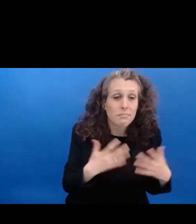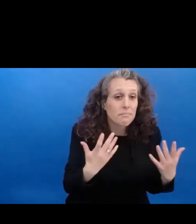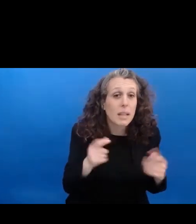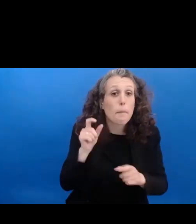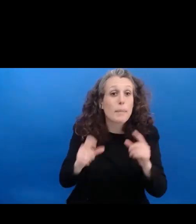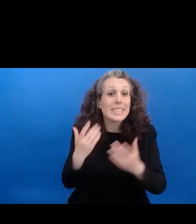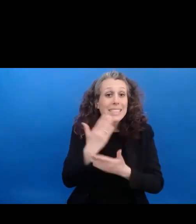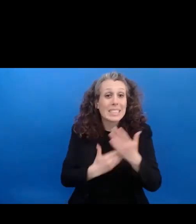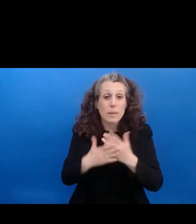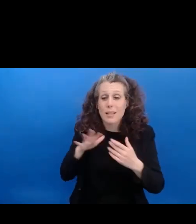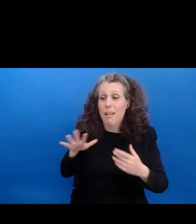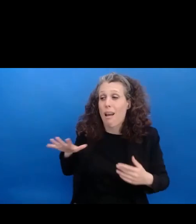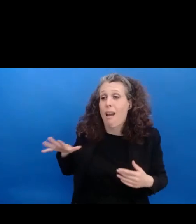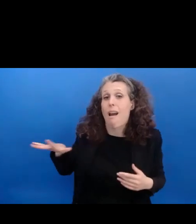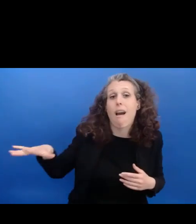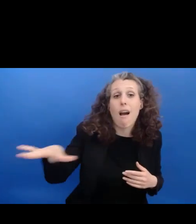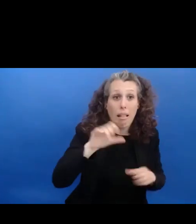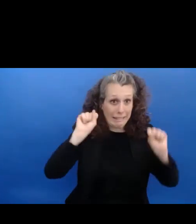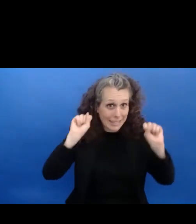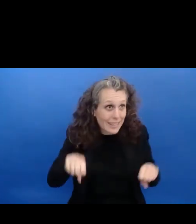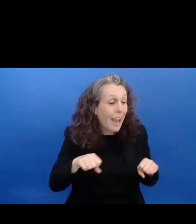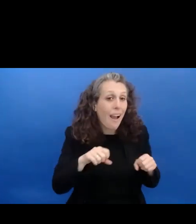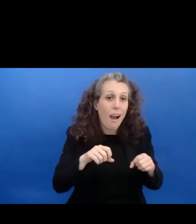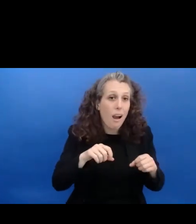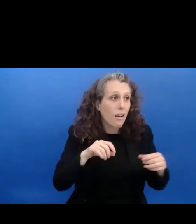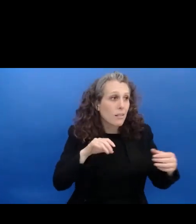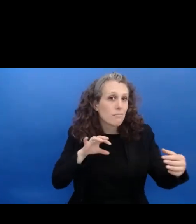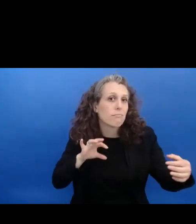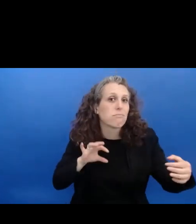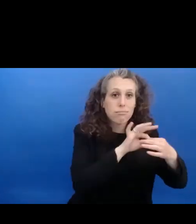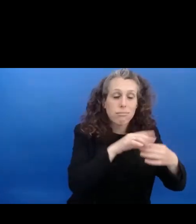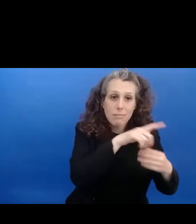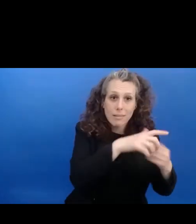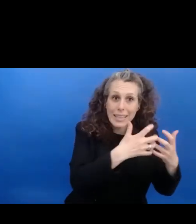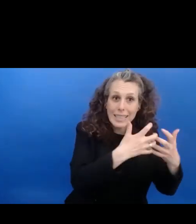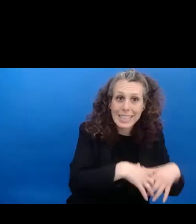if the government and actors both private and public actors